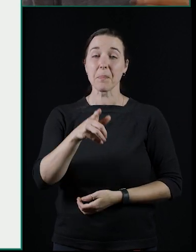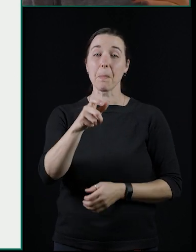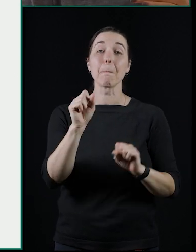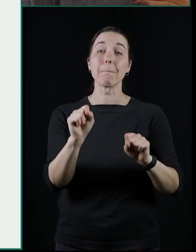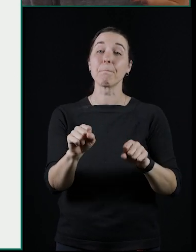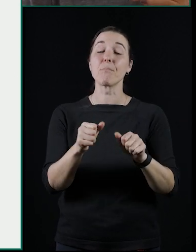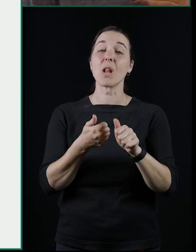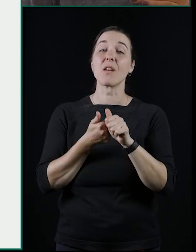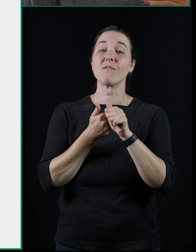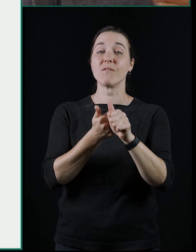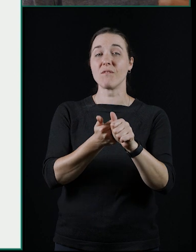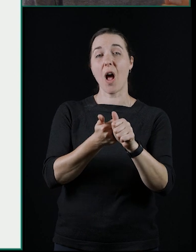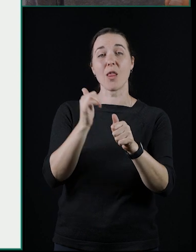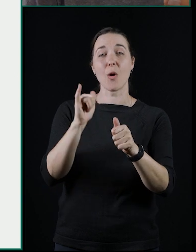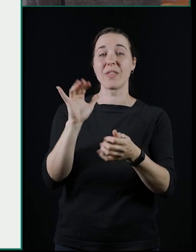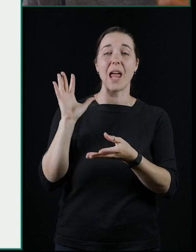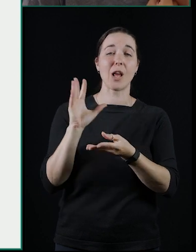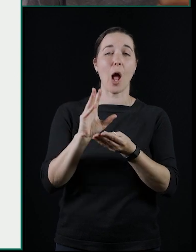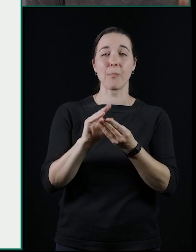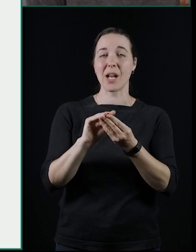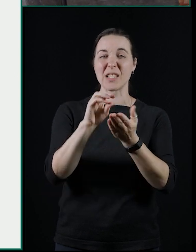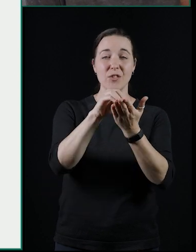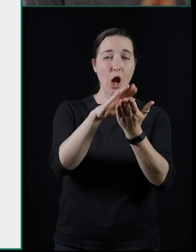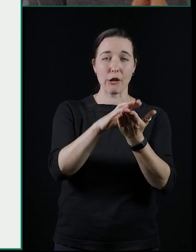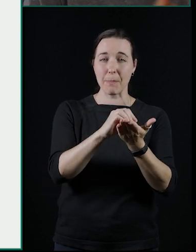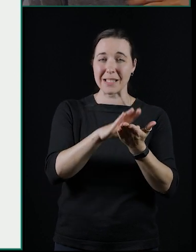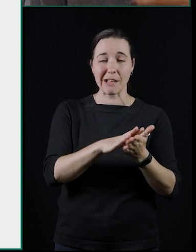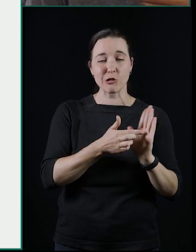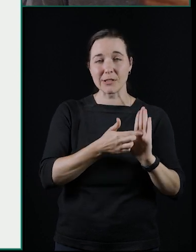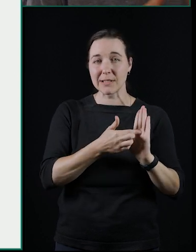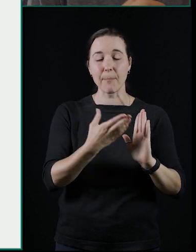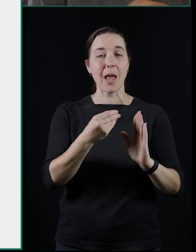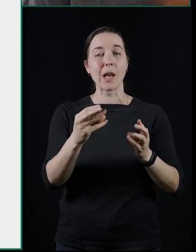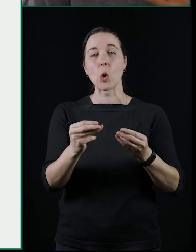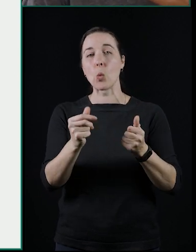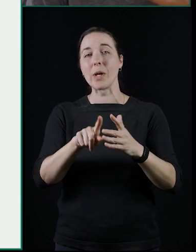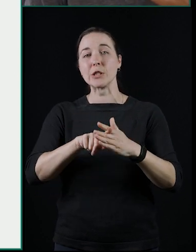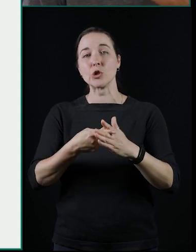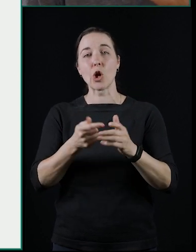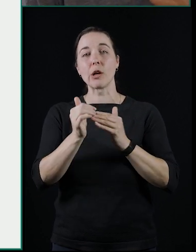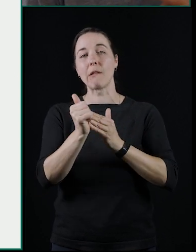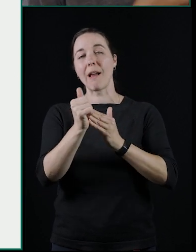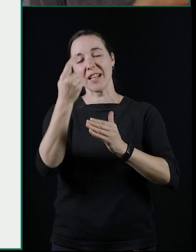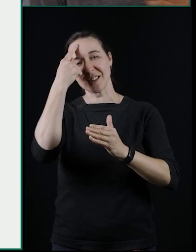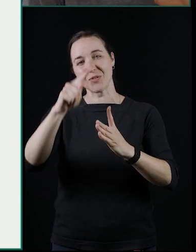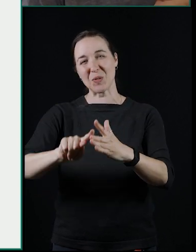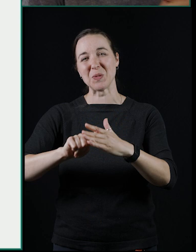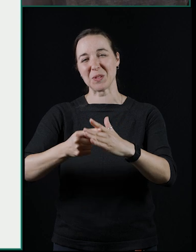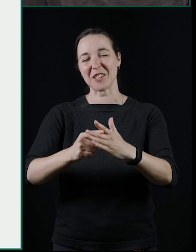You can follow the comprehensive documentation samples and Quickstart guides to get you started.